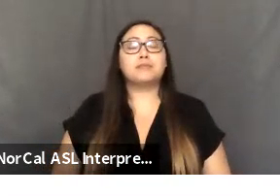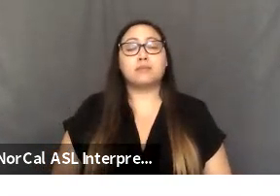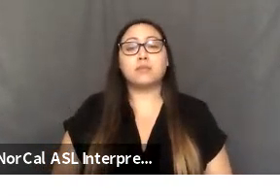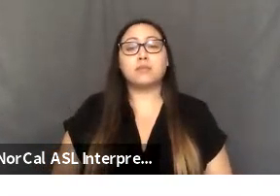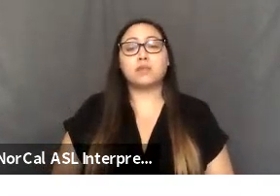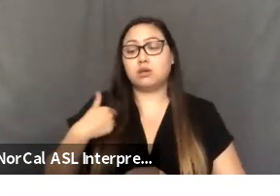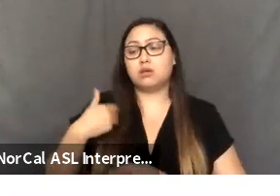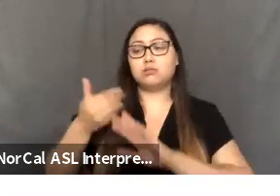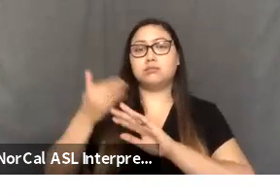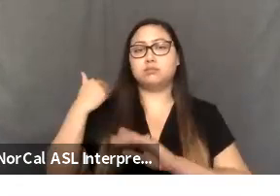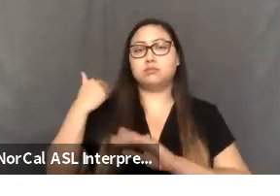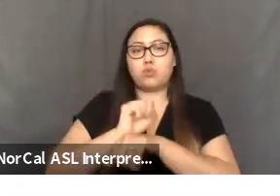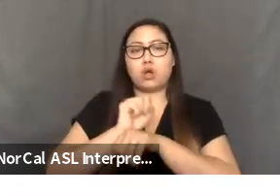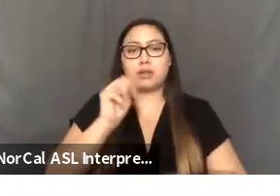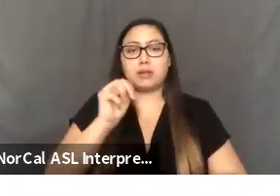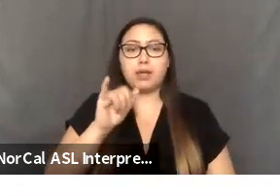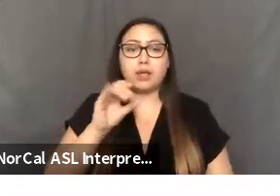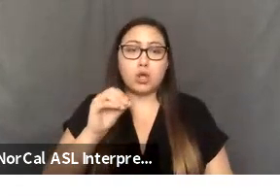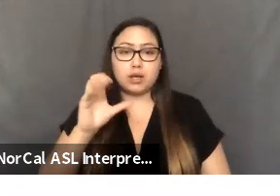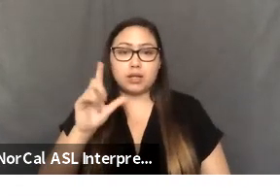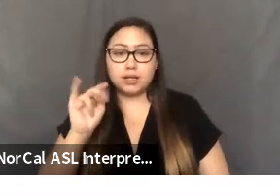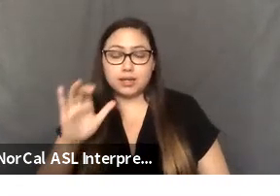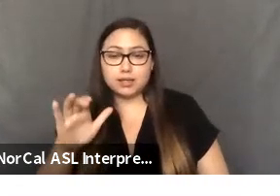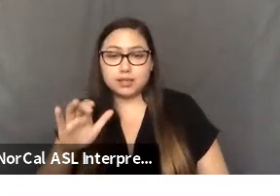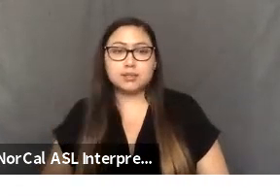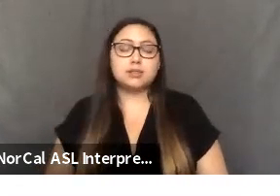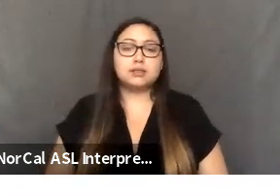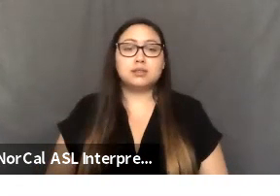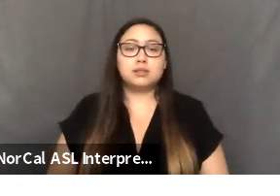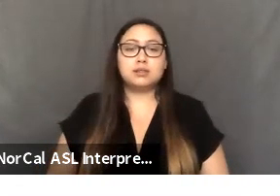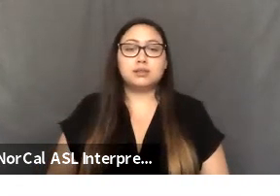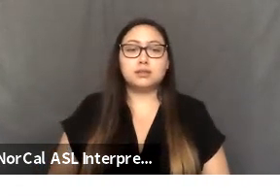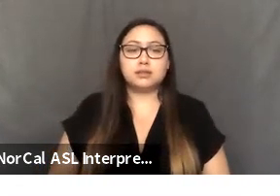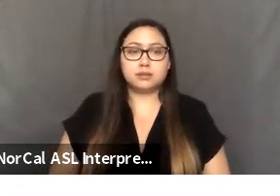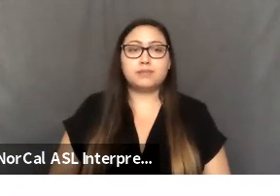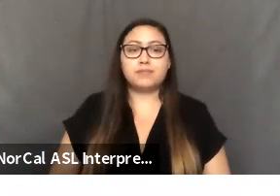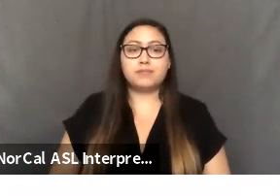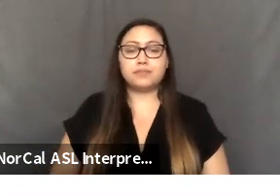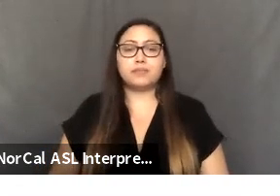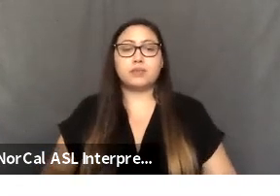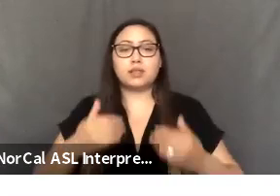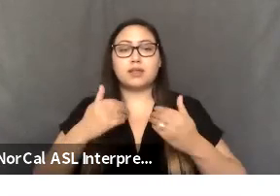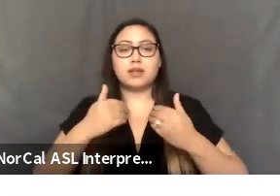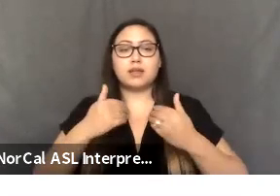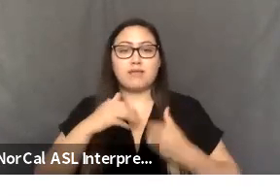Mayo Clinic, and we had a Mayo Clinic employee resource group on disability,